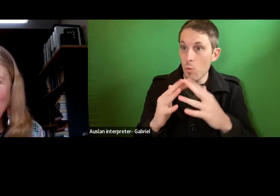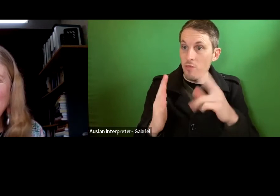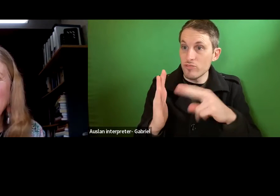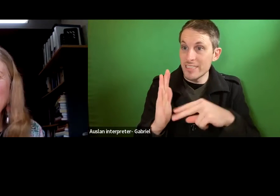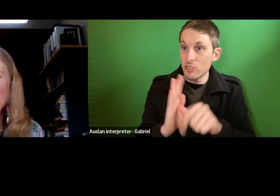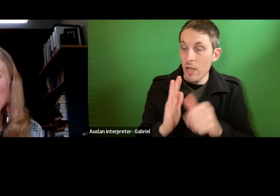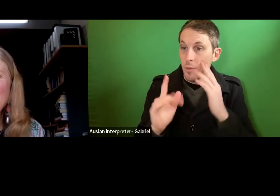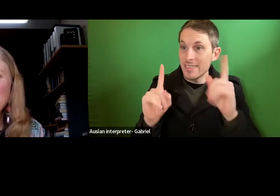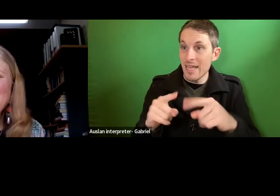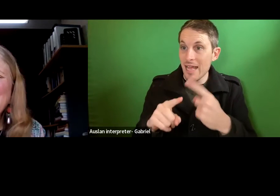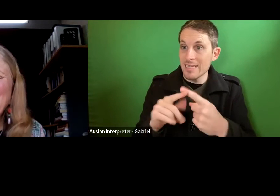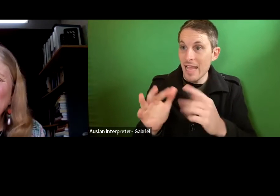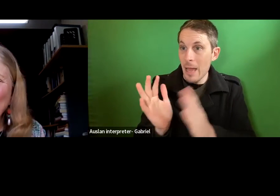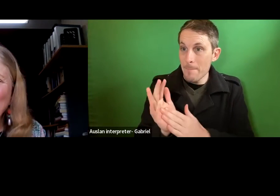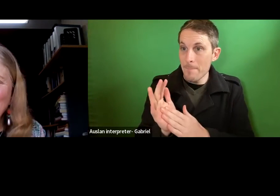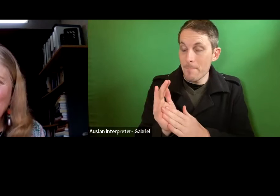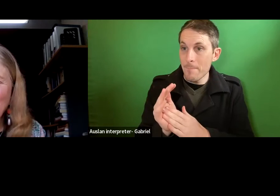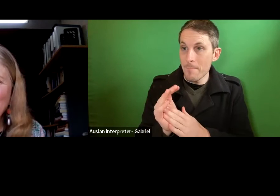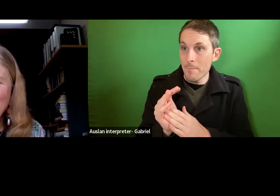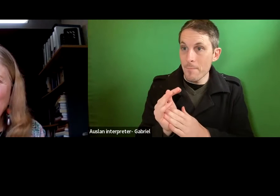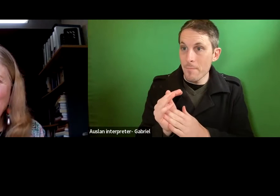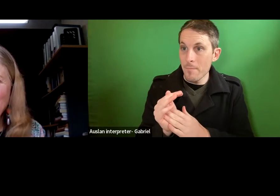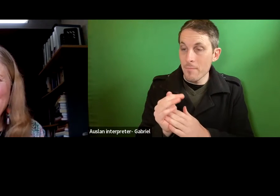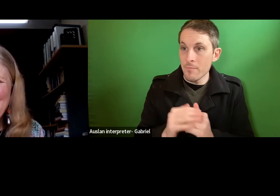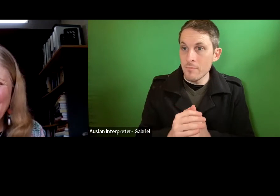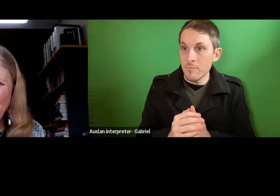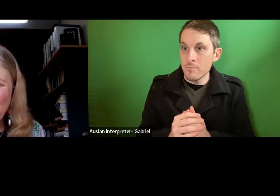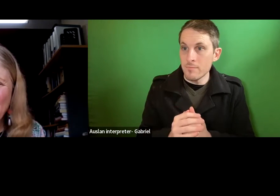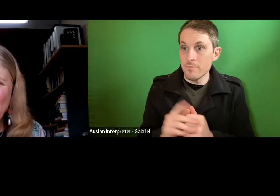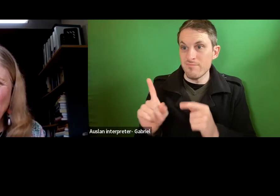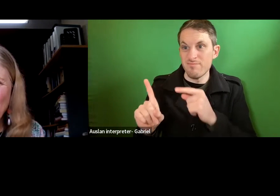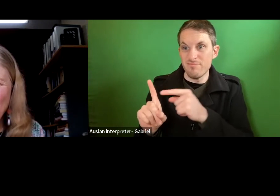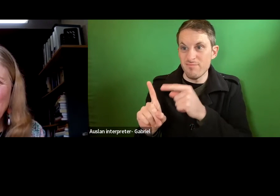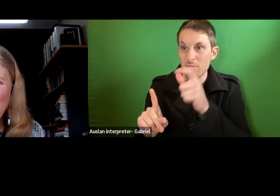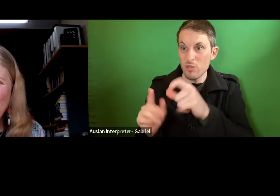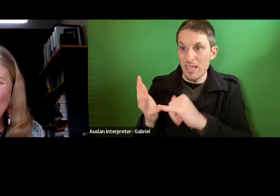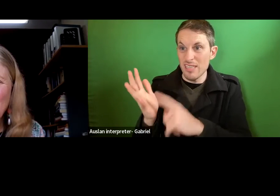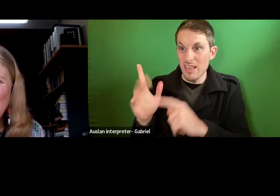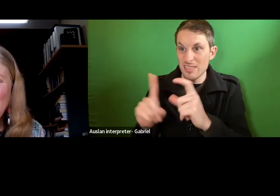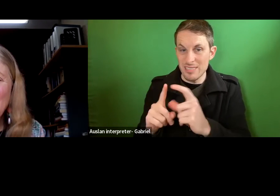an exam, this actually almost becomes completely redundant for a student with a reading disorder,